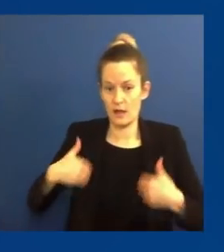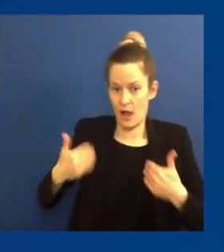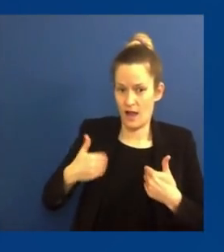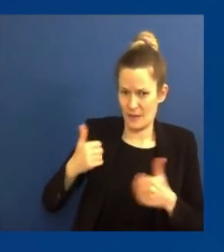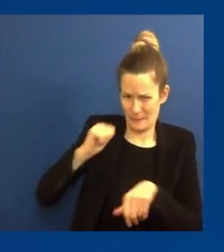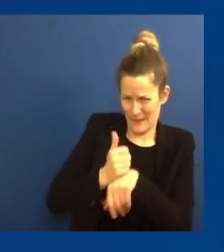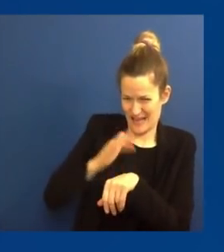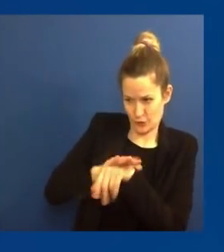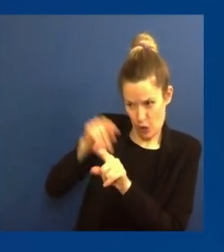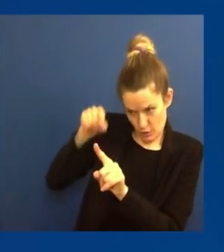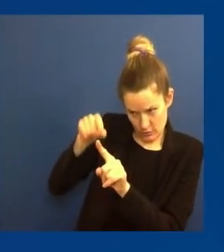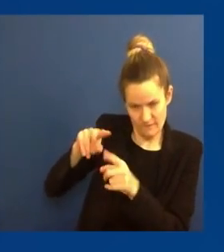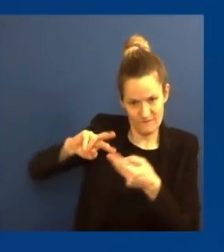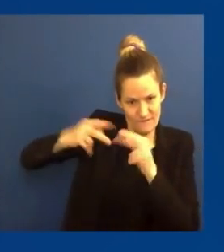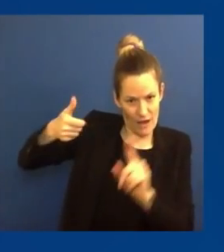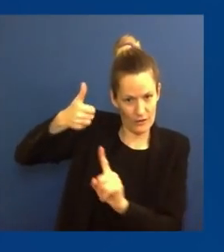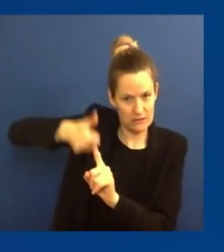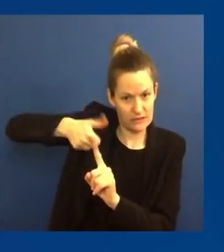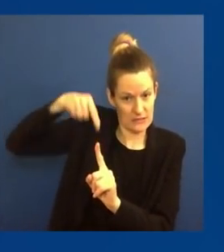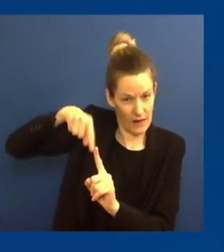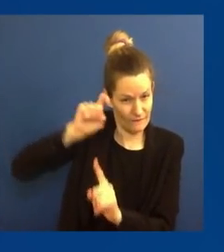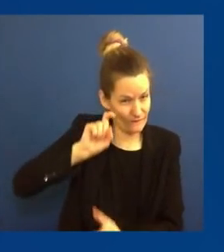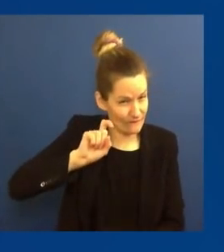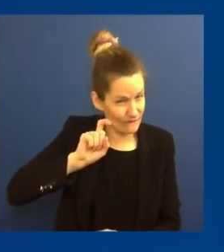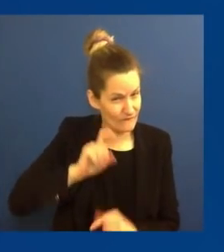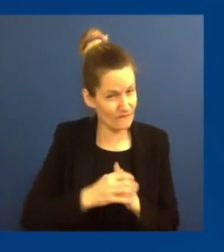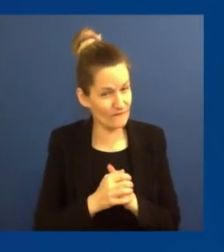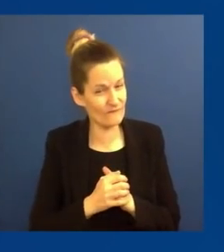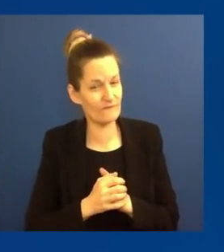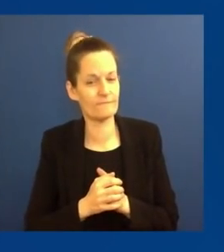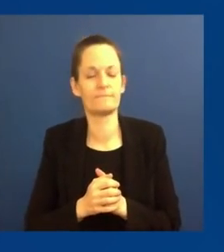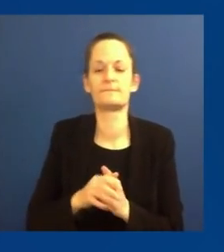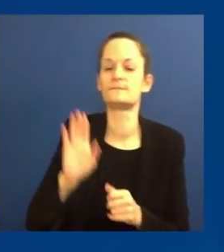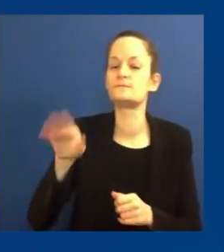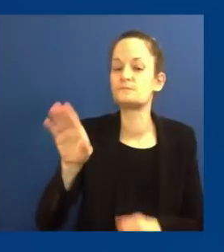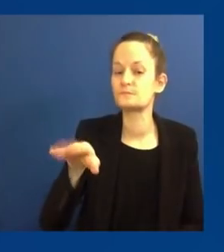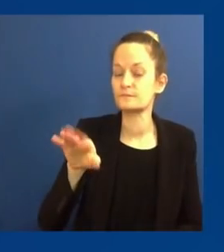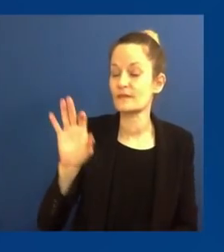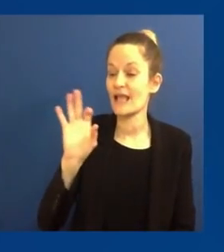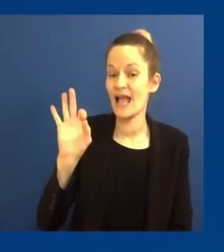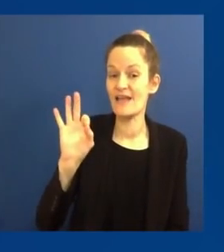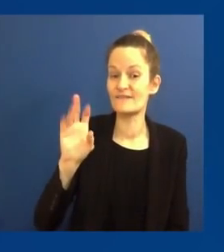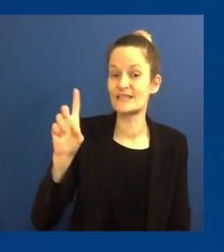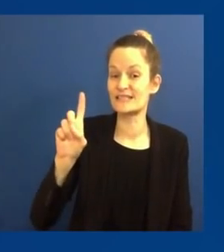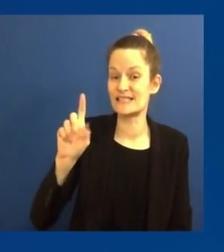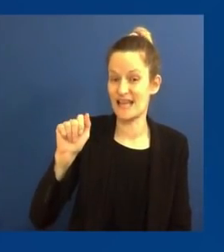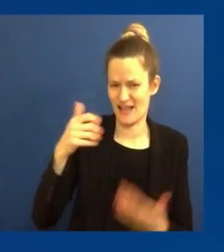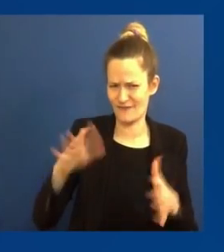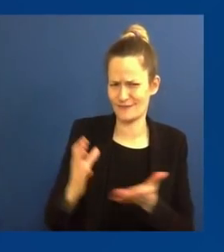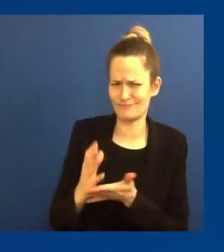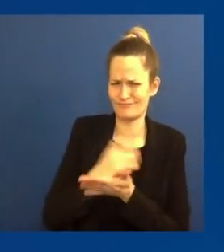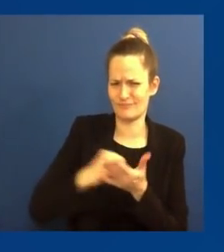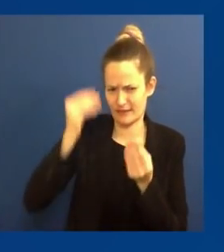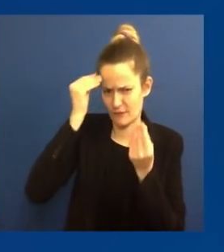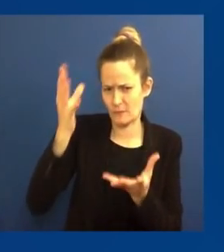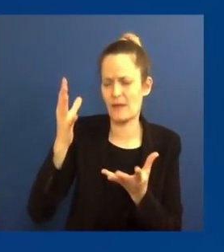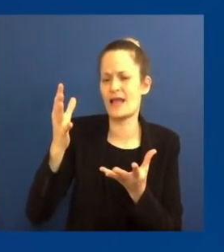is that the FDA will gather the data that will be presented to them by the company,